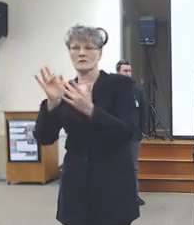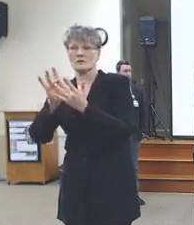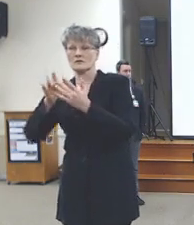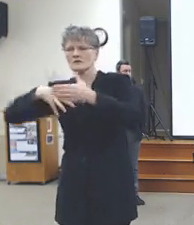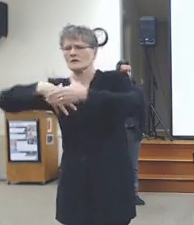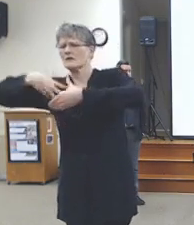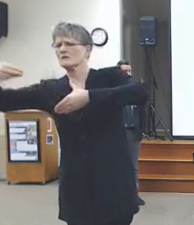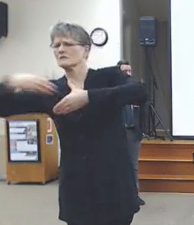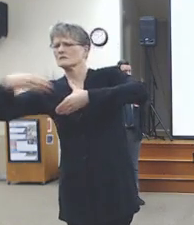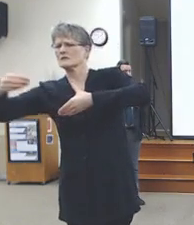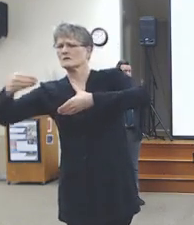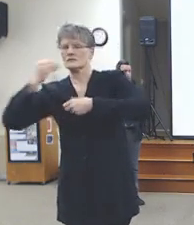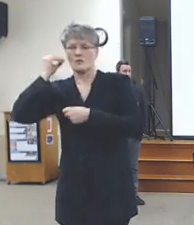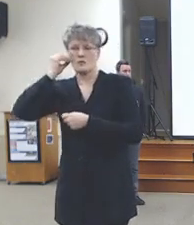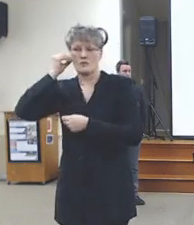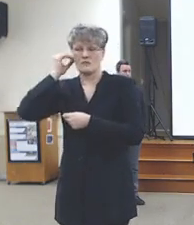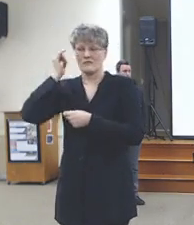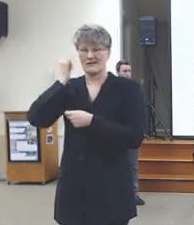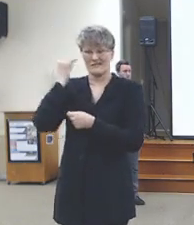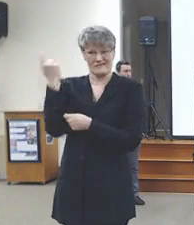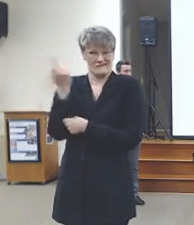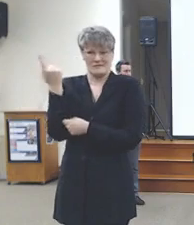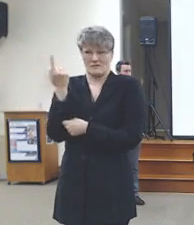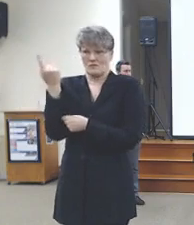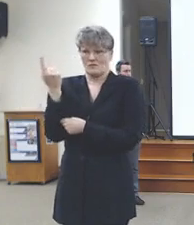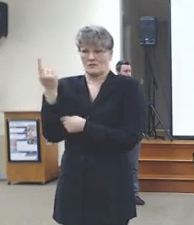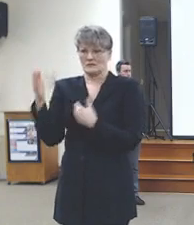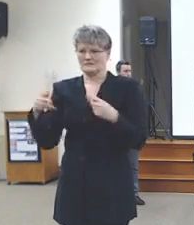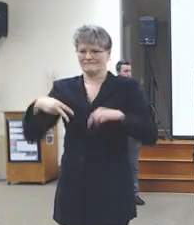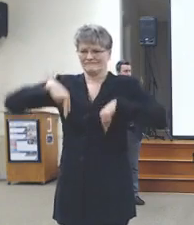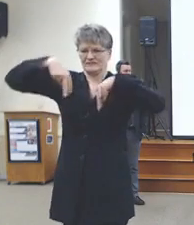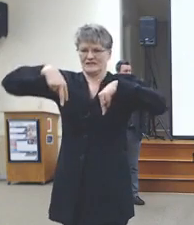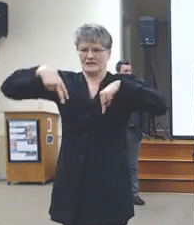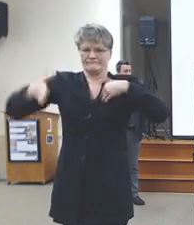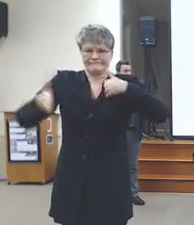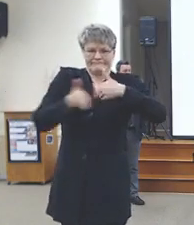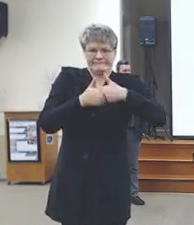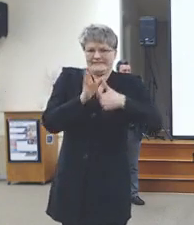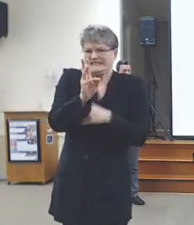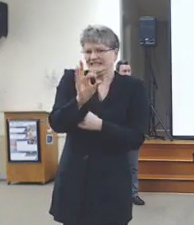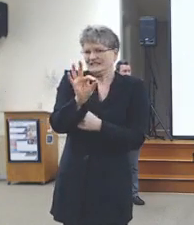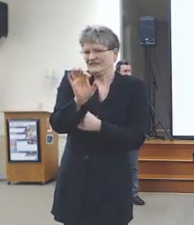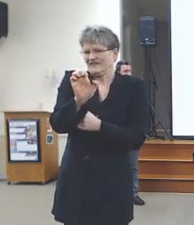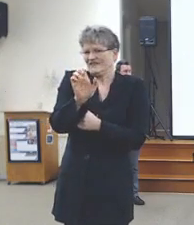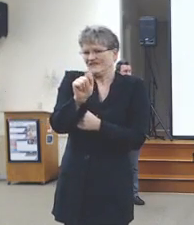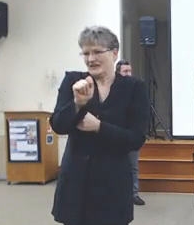that have been within six feet of that person for a prolonged amount of time. That would probably also include co-workers who have been within that